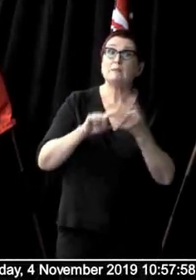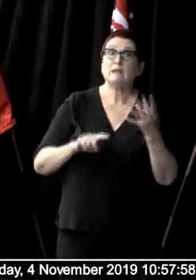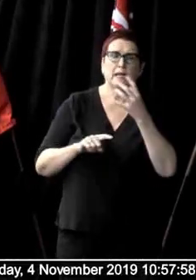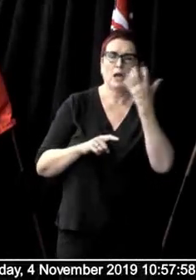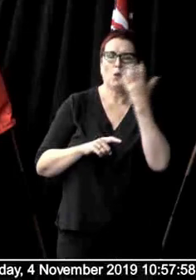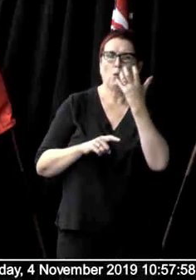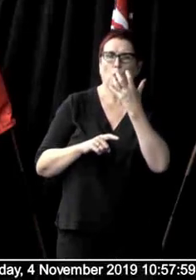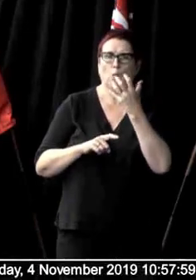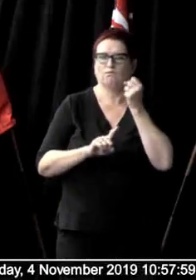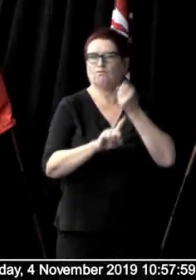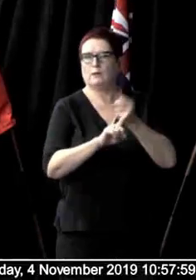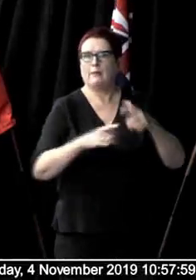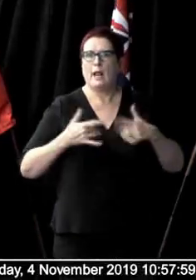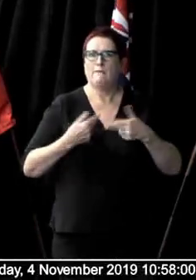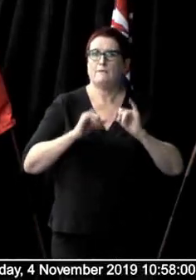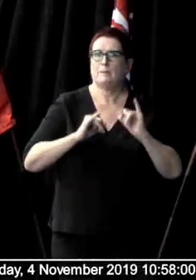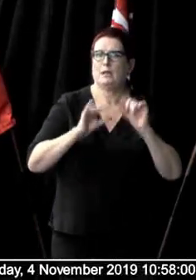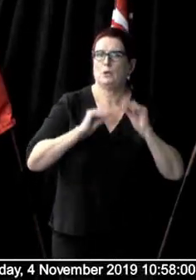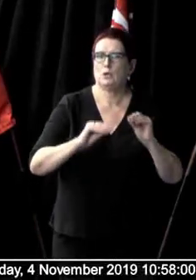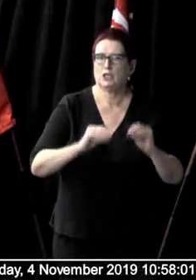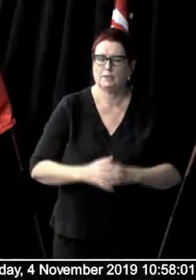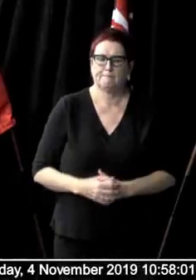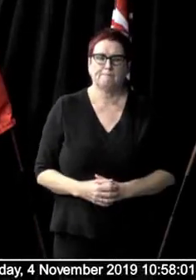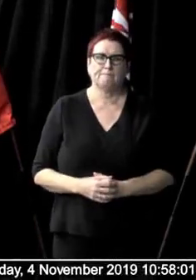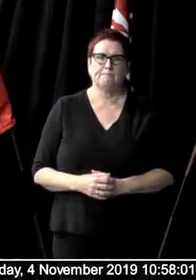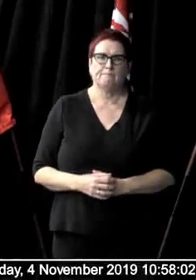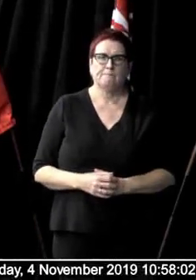Getting education right is the starting point for the prevention